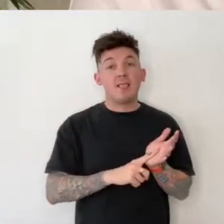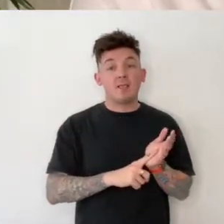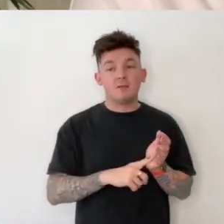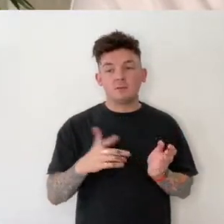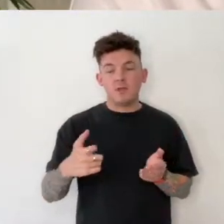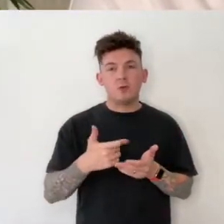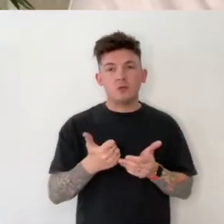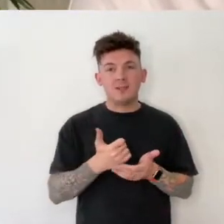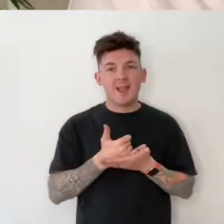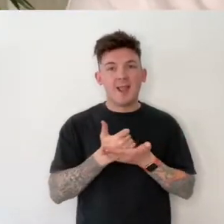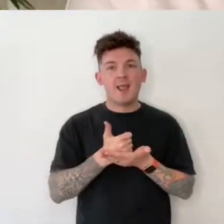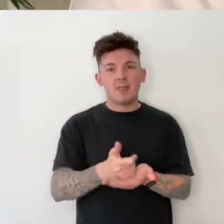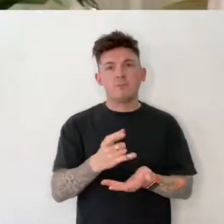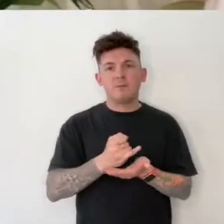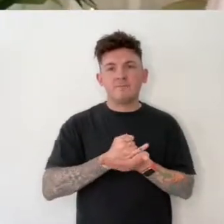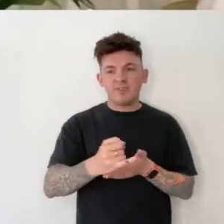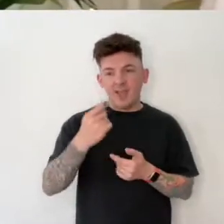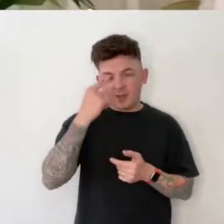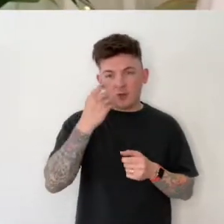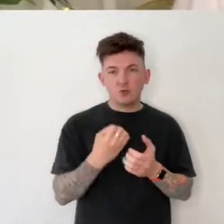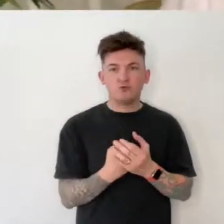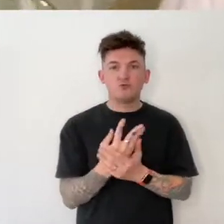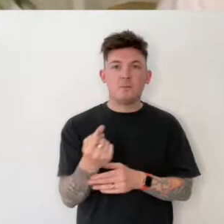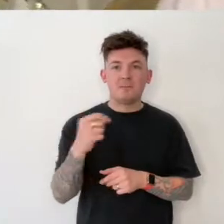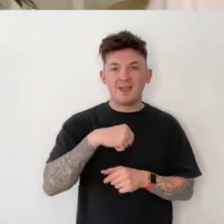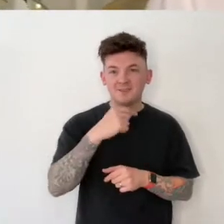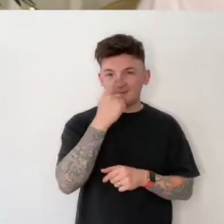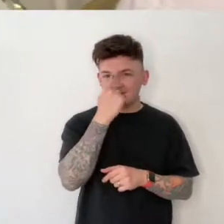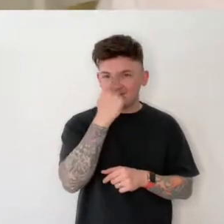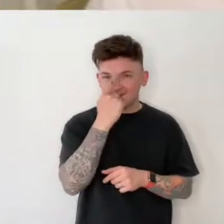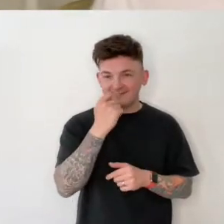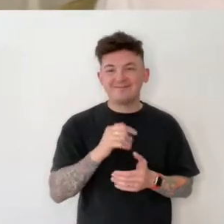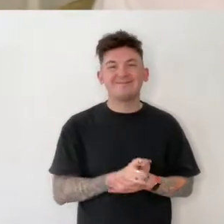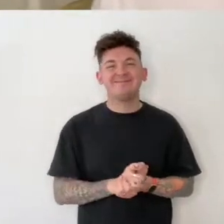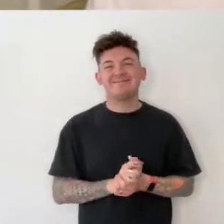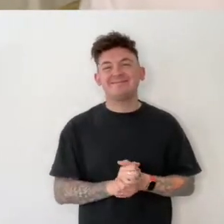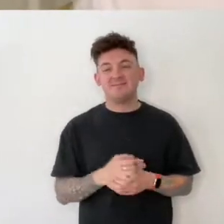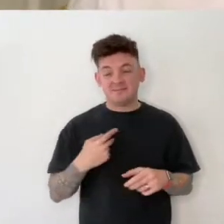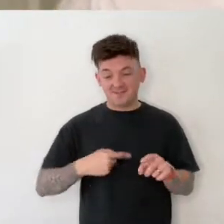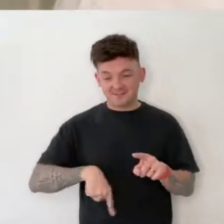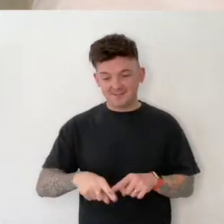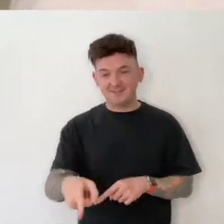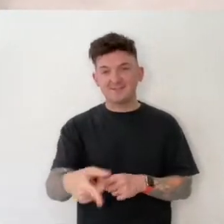brown you don't want a mono brow Sorry I just kicked the stand again, hi! okay i'm gonna